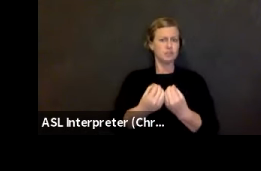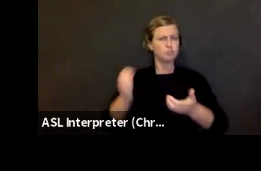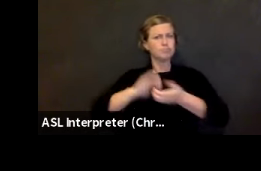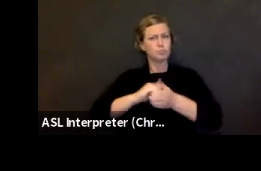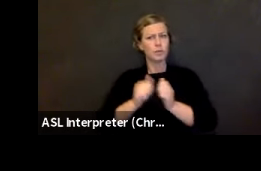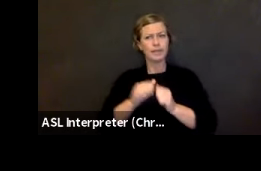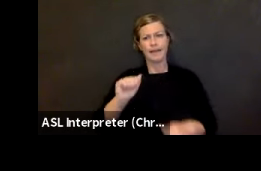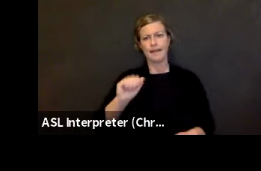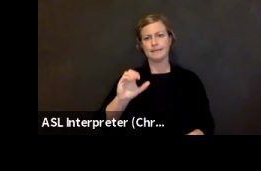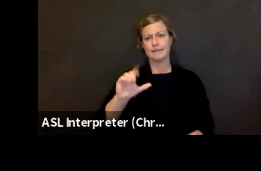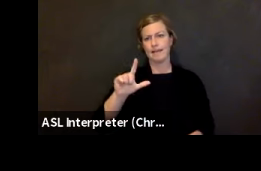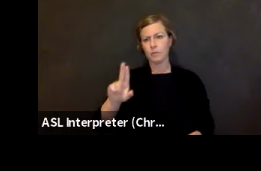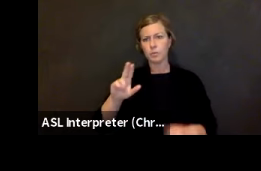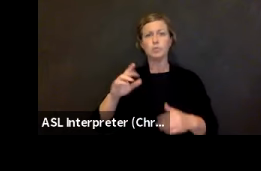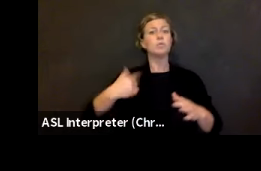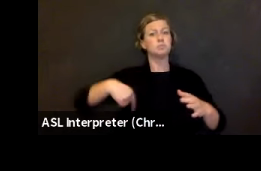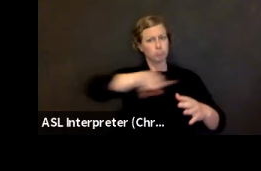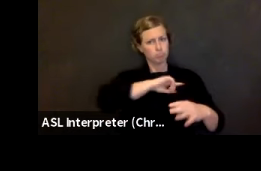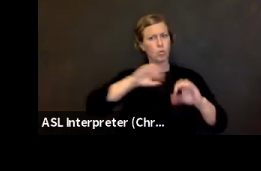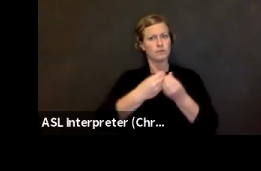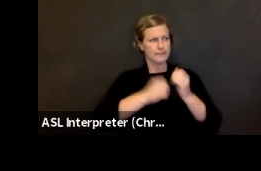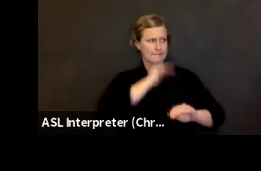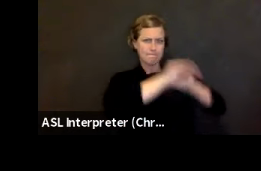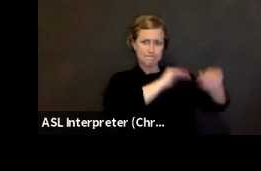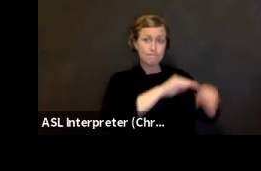coalition with other organizations like health justice